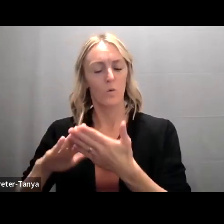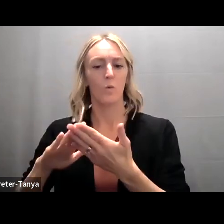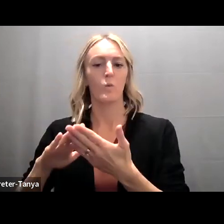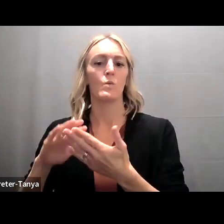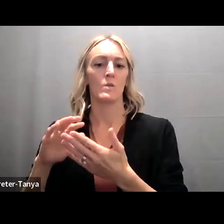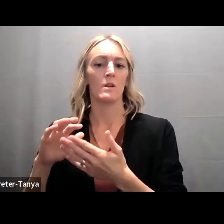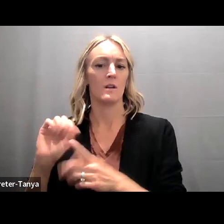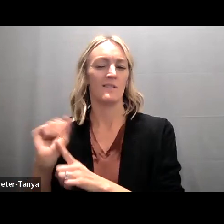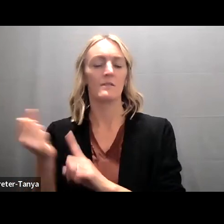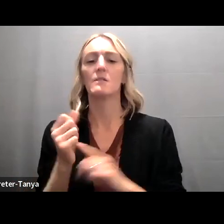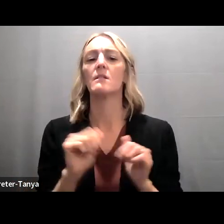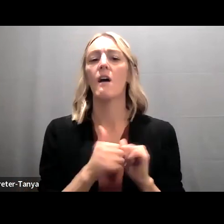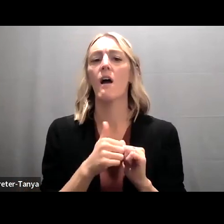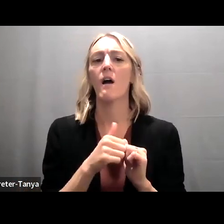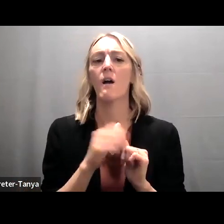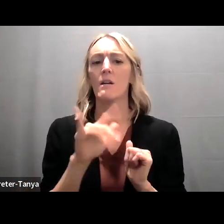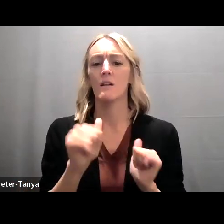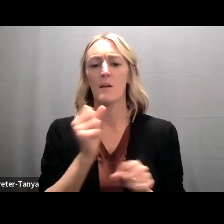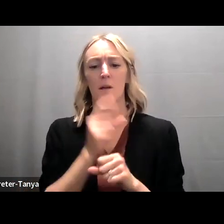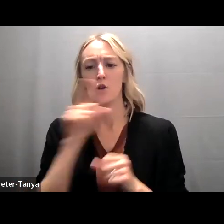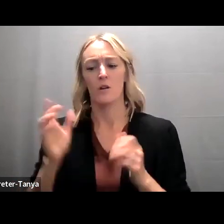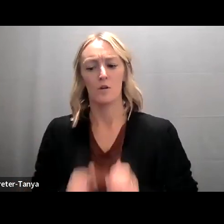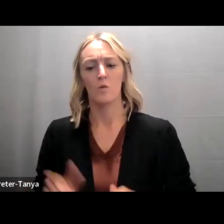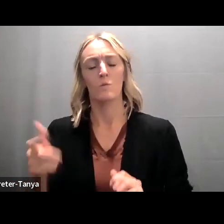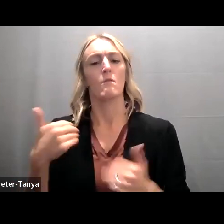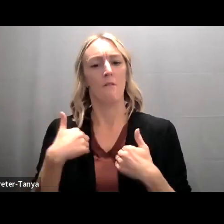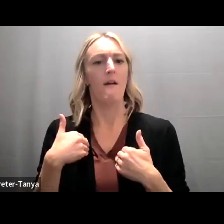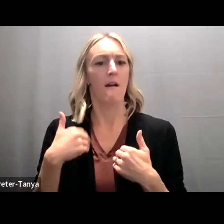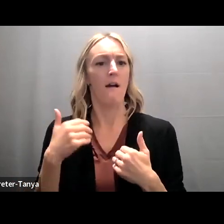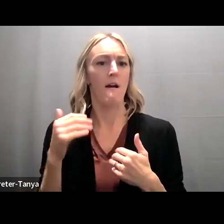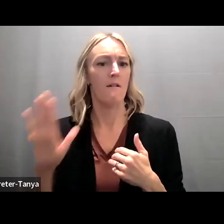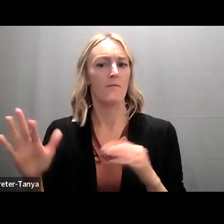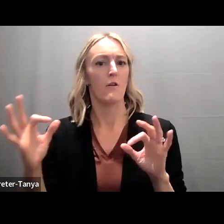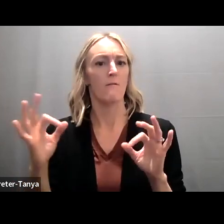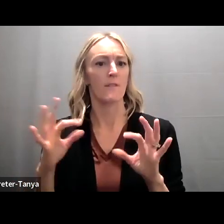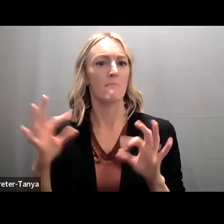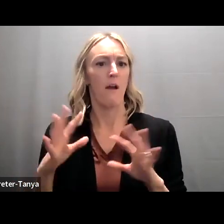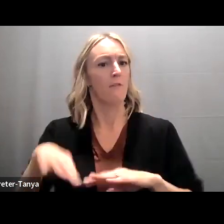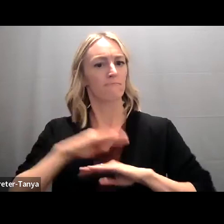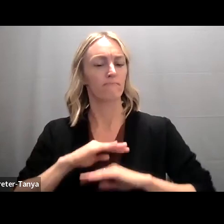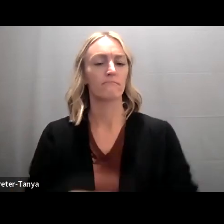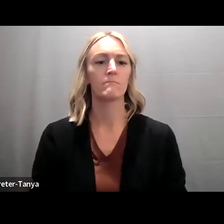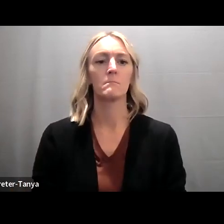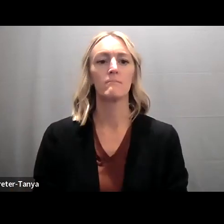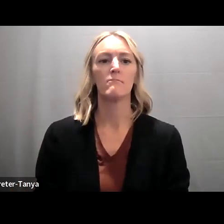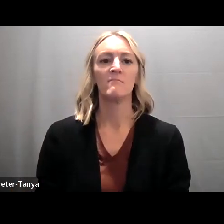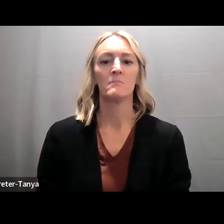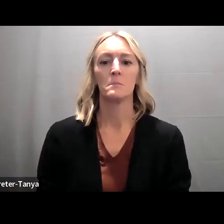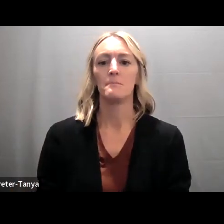How can CILs assure enconsumer hat input fullest extent possible?